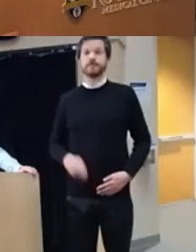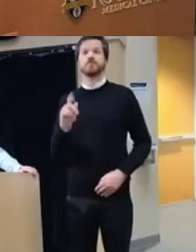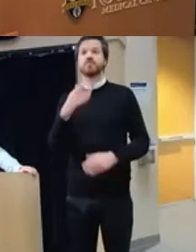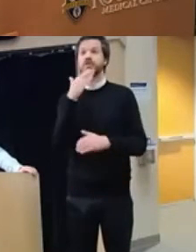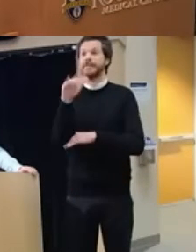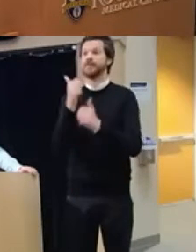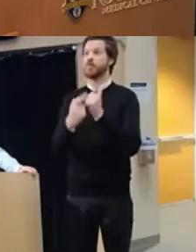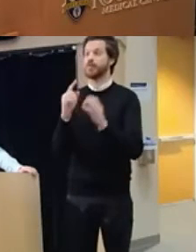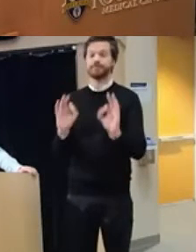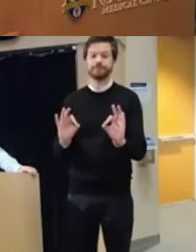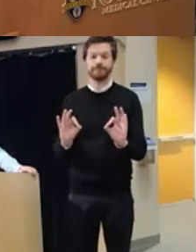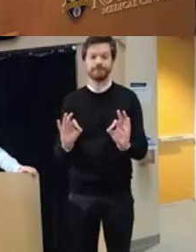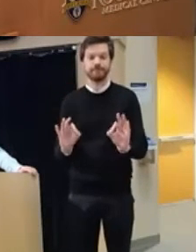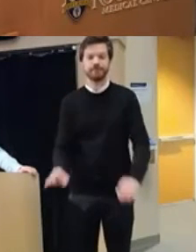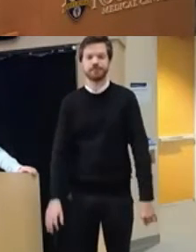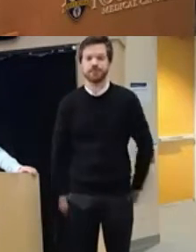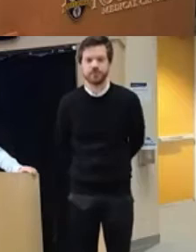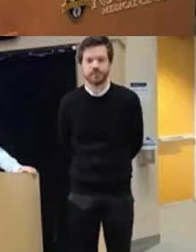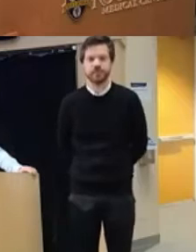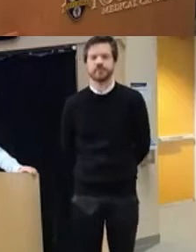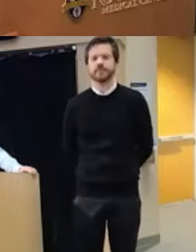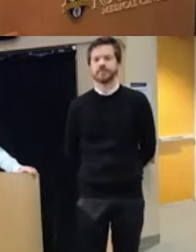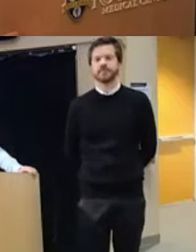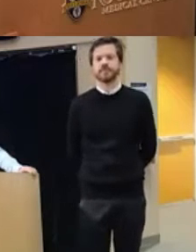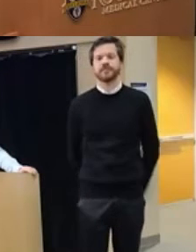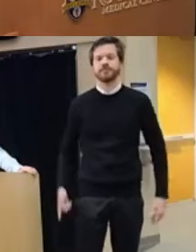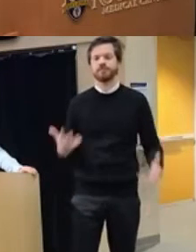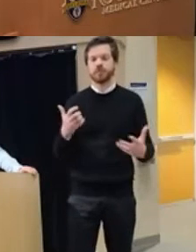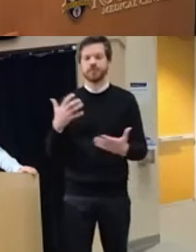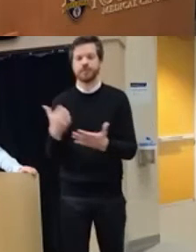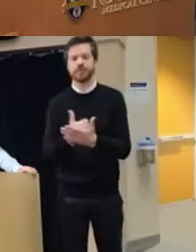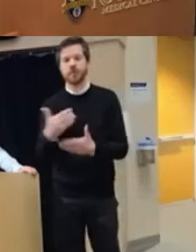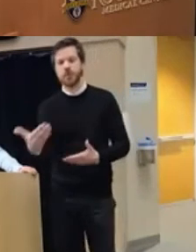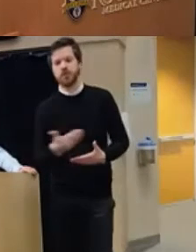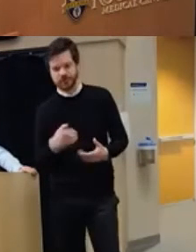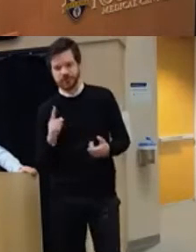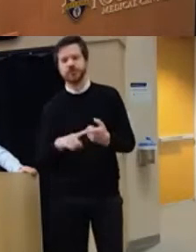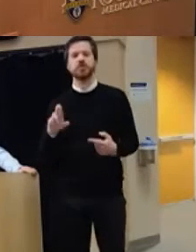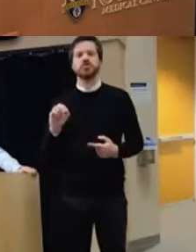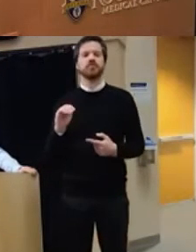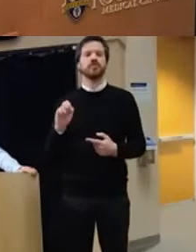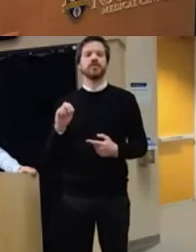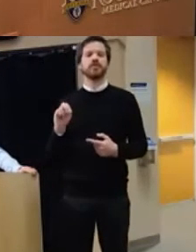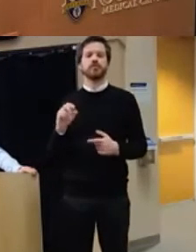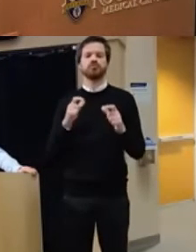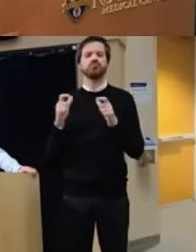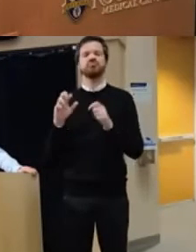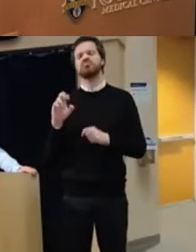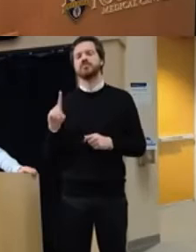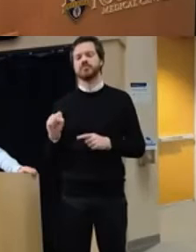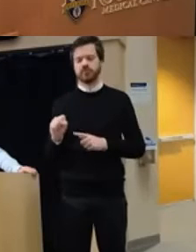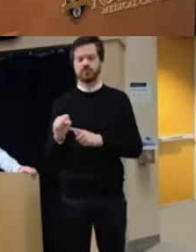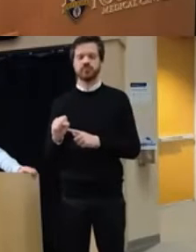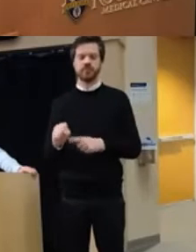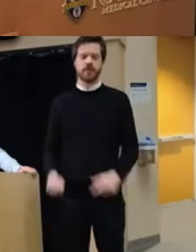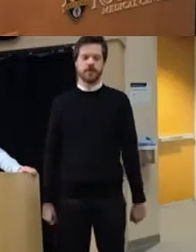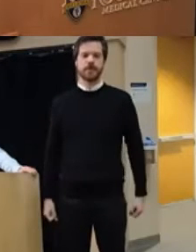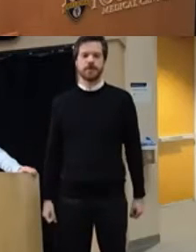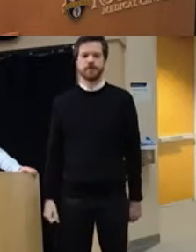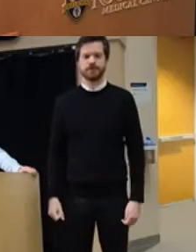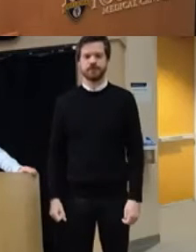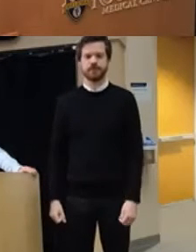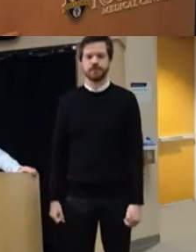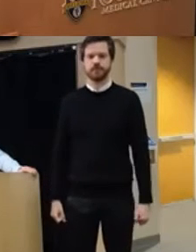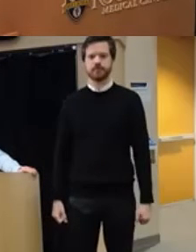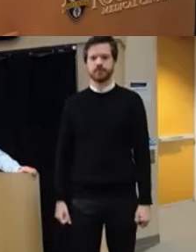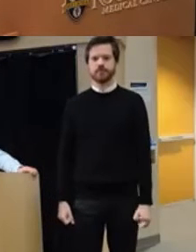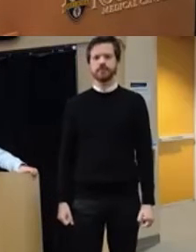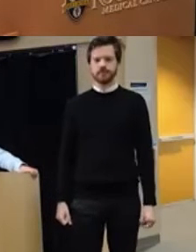everybody I want to welcome you to this uh Romano round today um that is uh uh put on